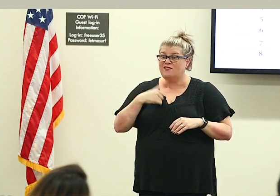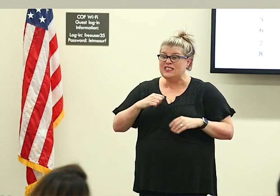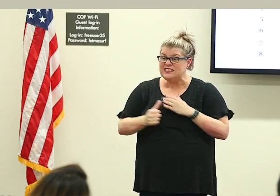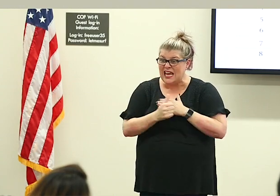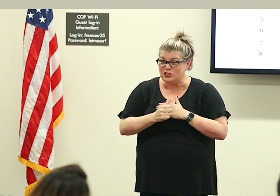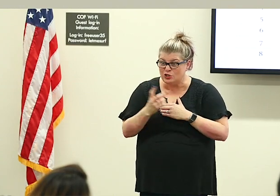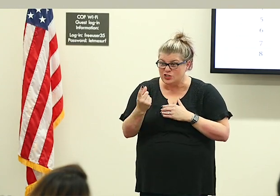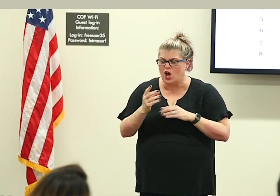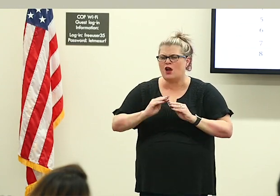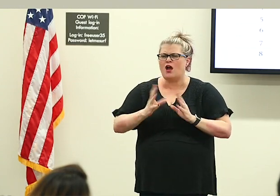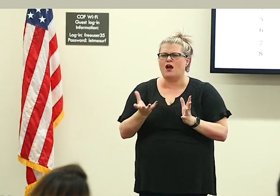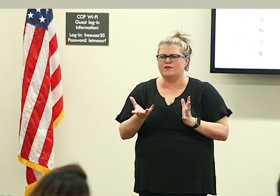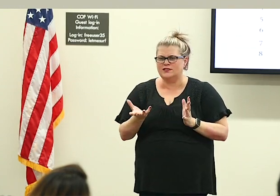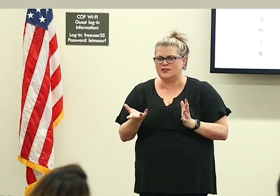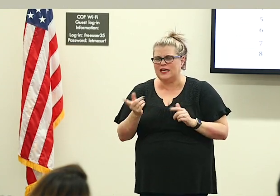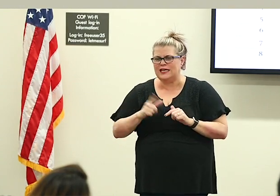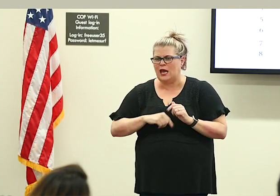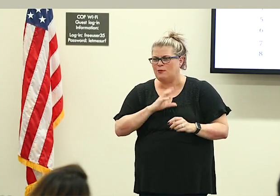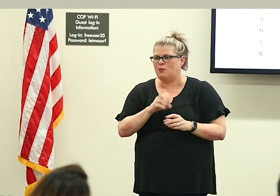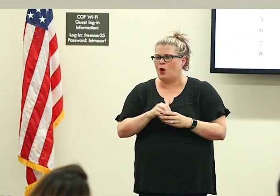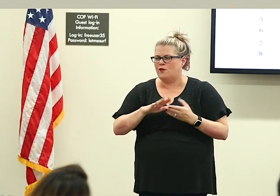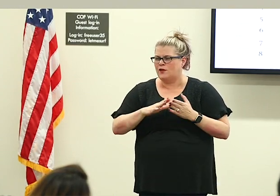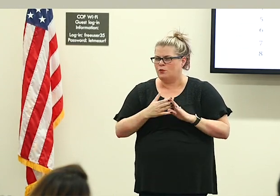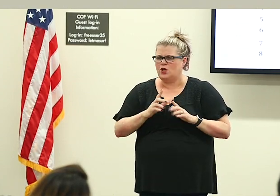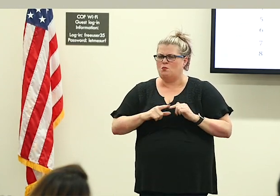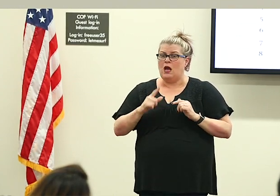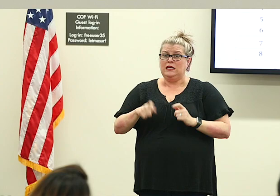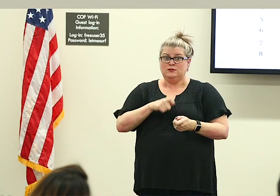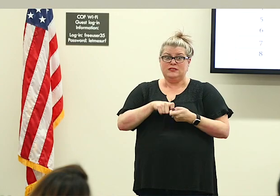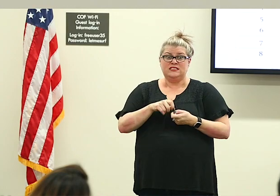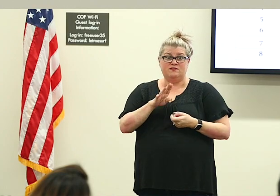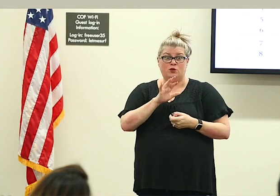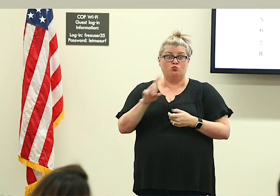they can't be a part of the community. But we don't have a specific breed restriction for this property.